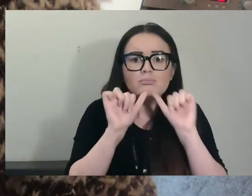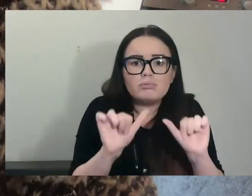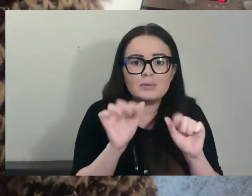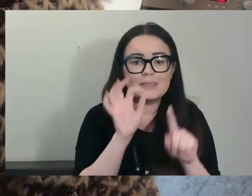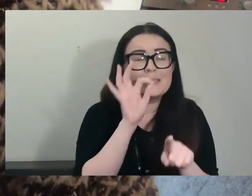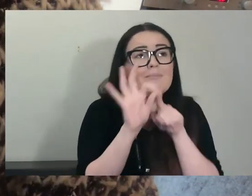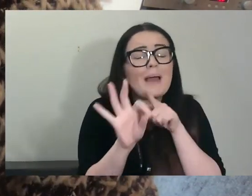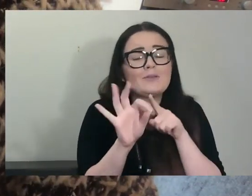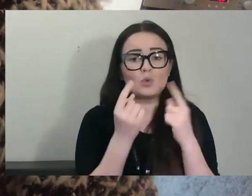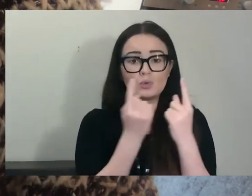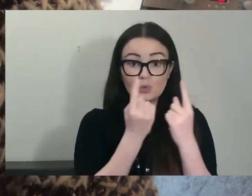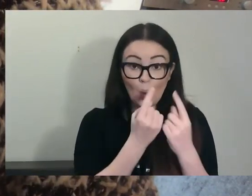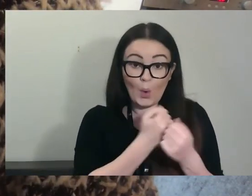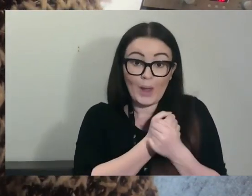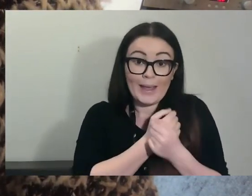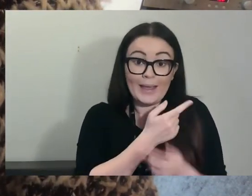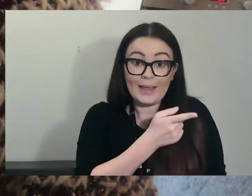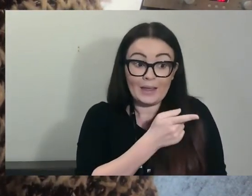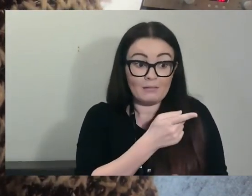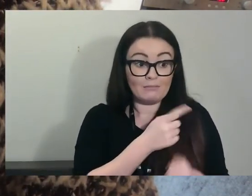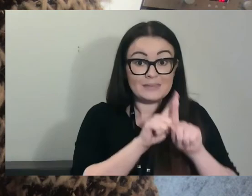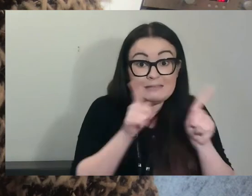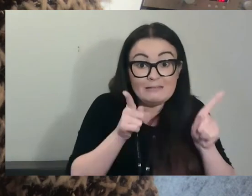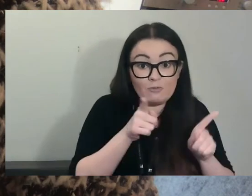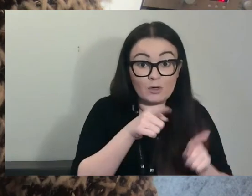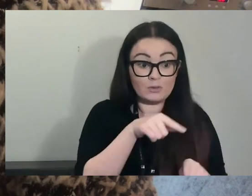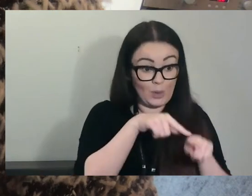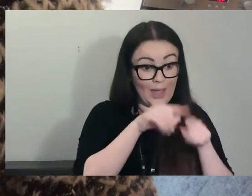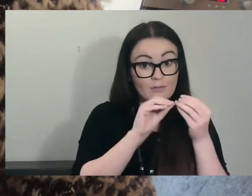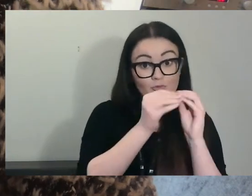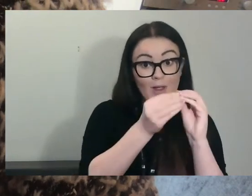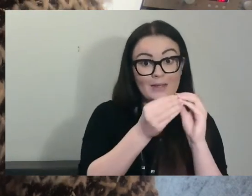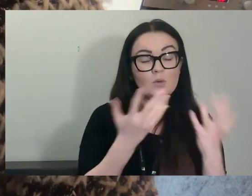that you want to have a go at doing on your own with the shapes or you might want to make